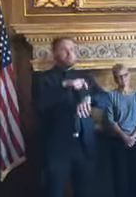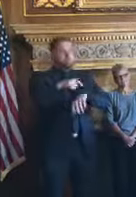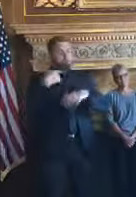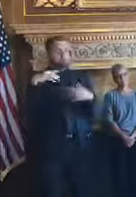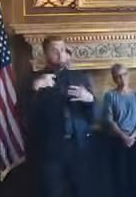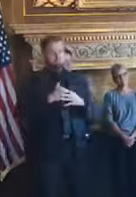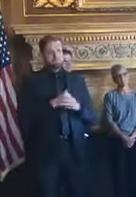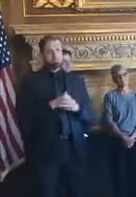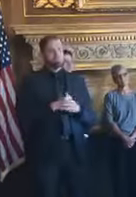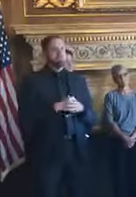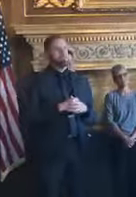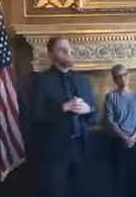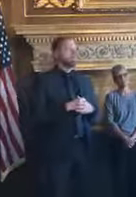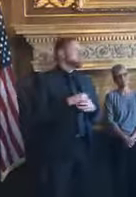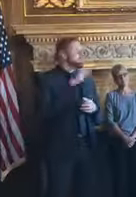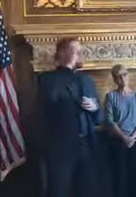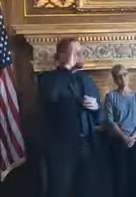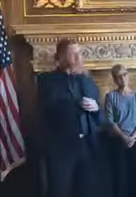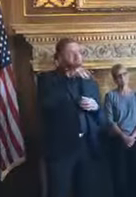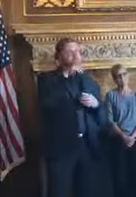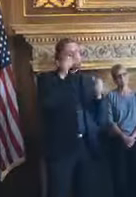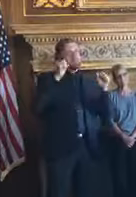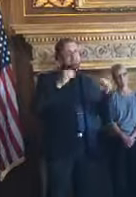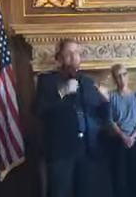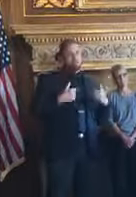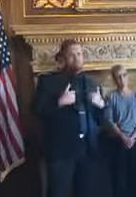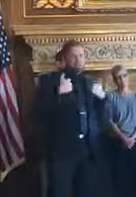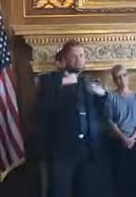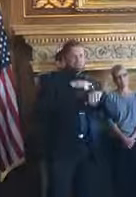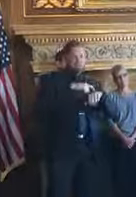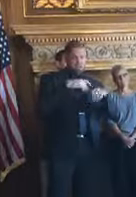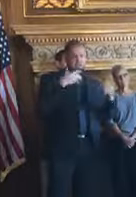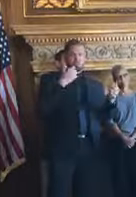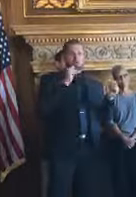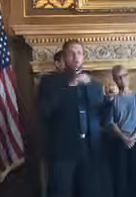Life and death of someone who needs an interpretation on a cancer diagnosis.